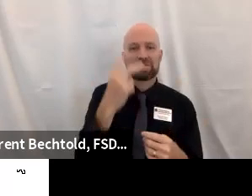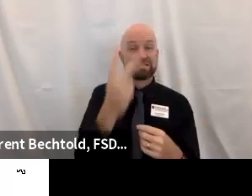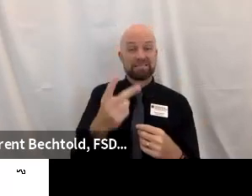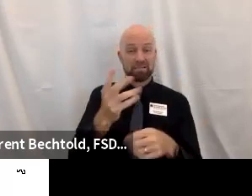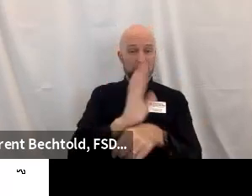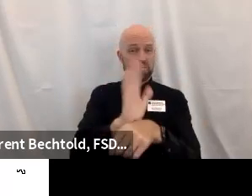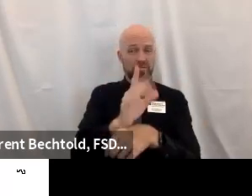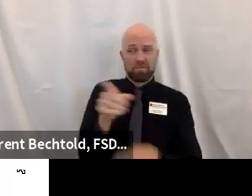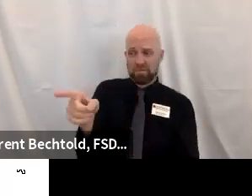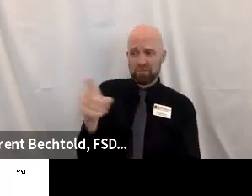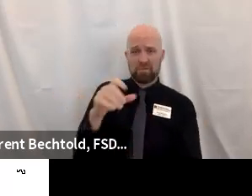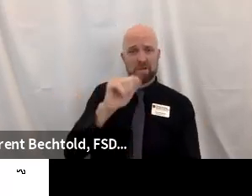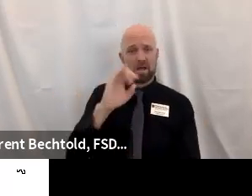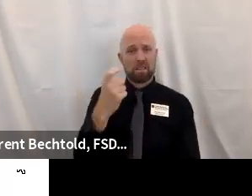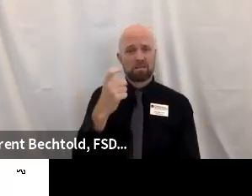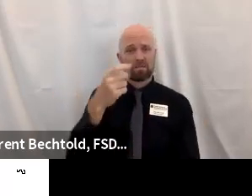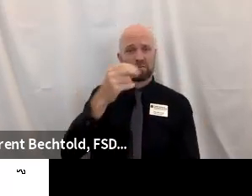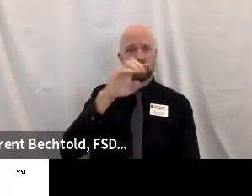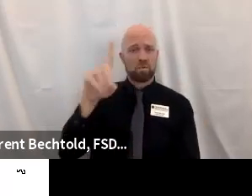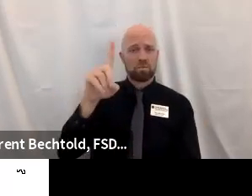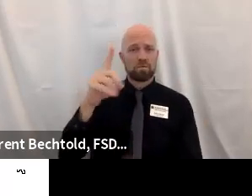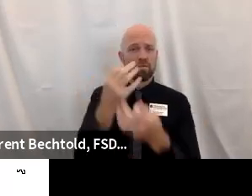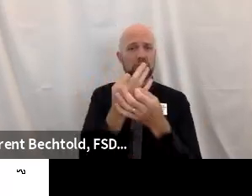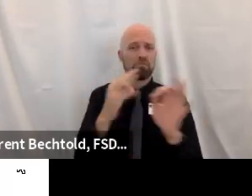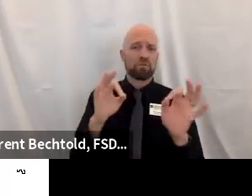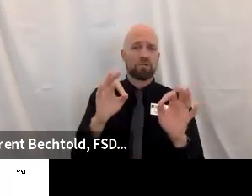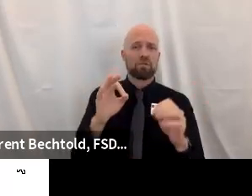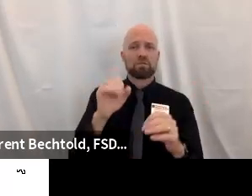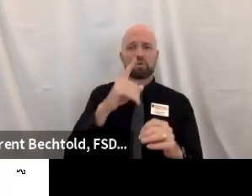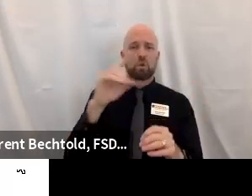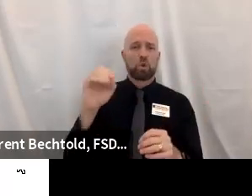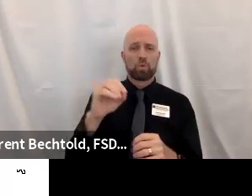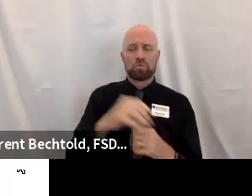I know many of you may have seen the movie starring Alex Honnold,